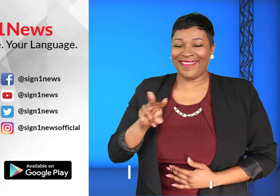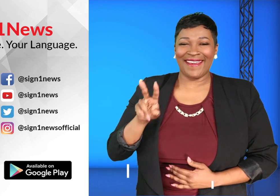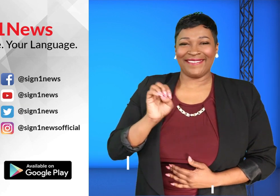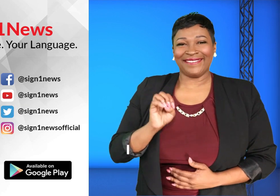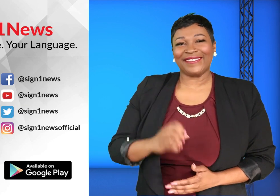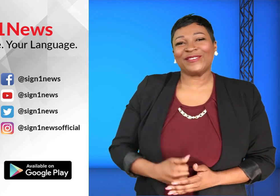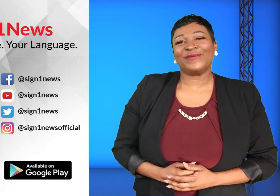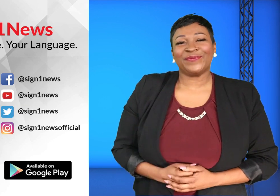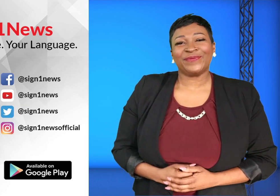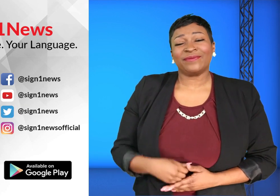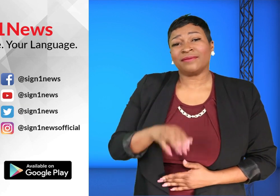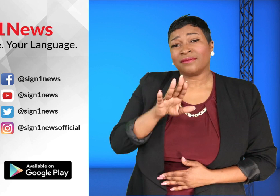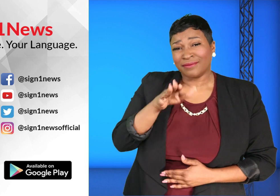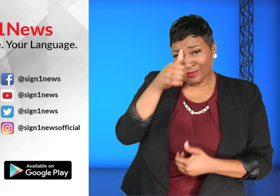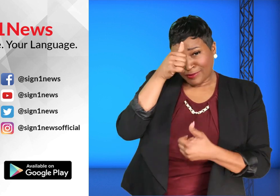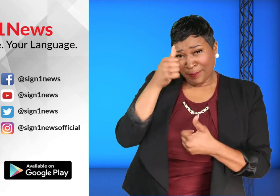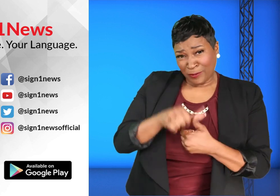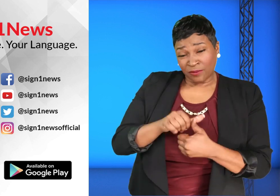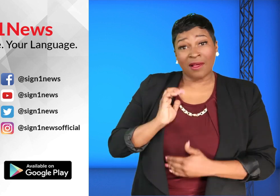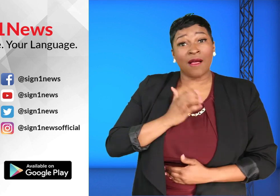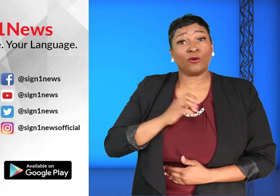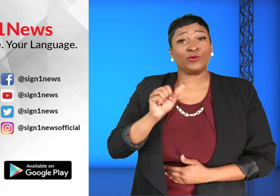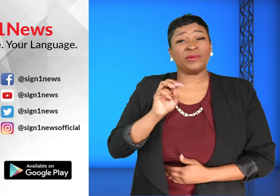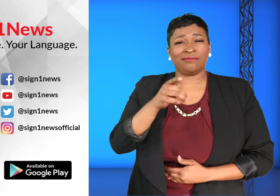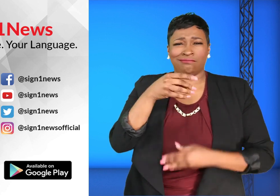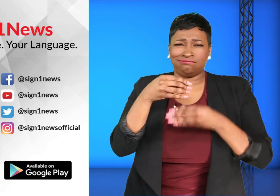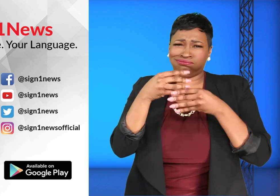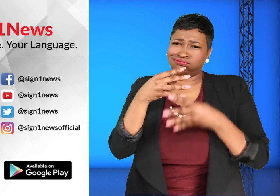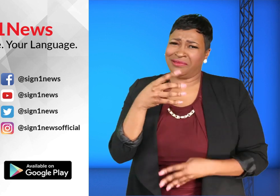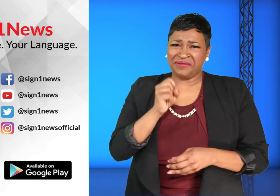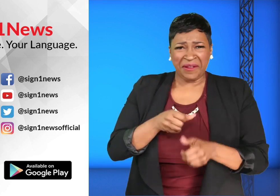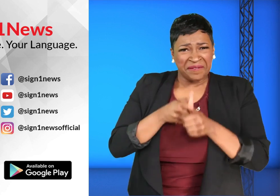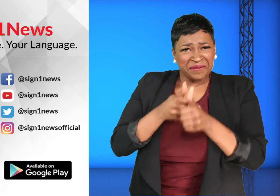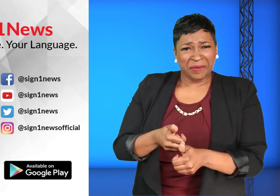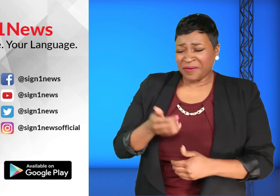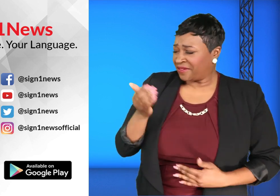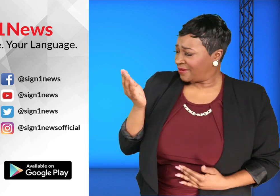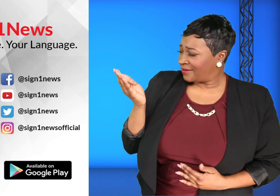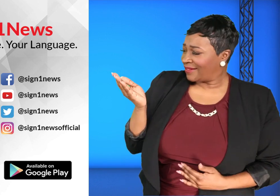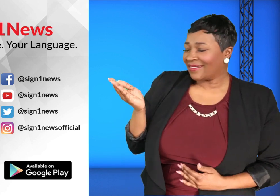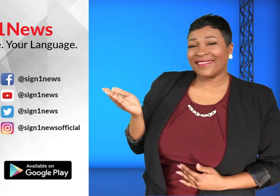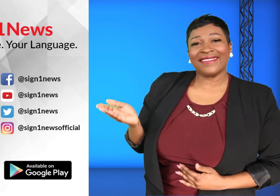Remember to follow us on all of our social media platforms and be sure to download our